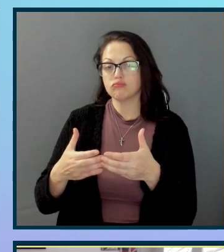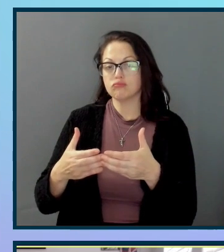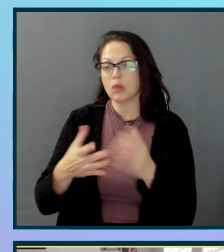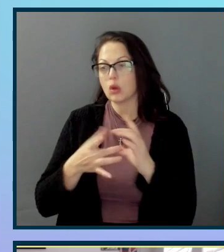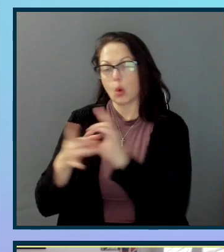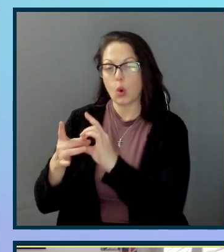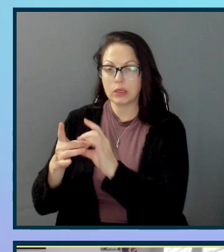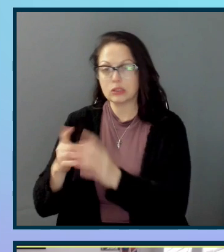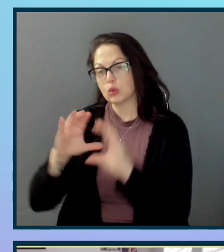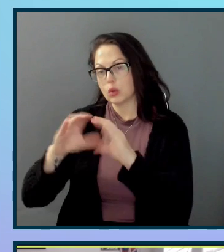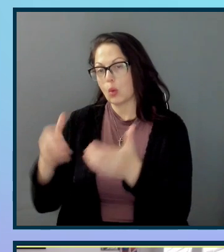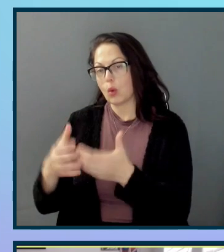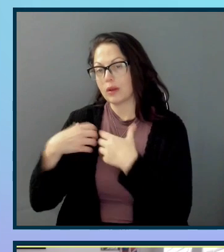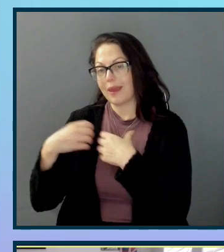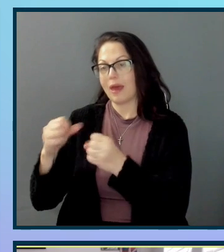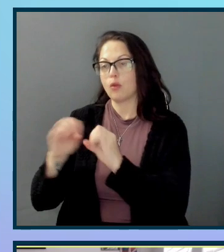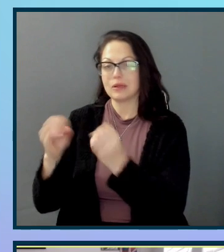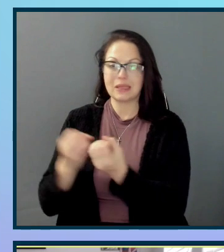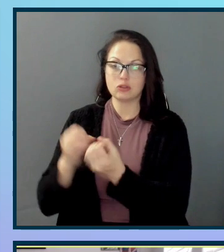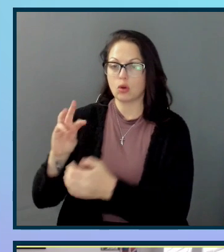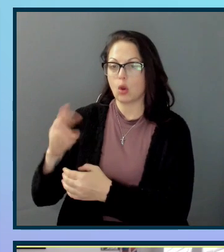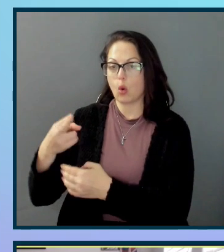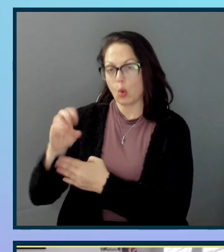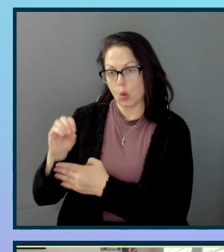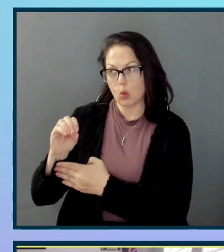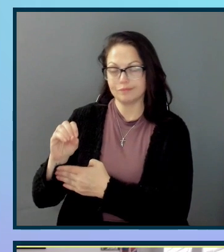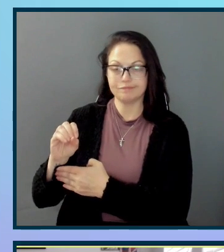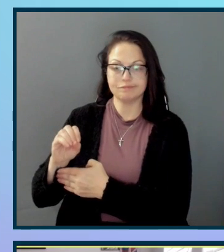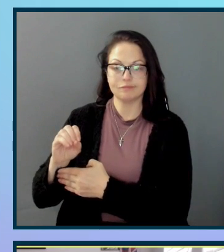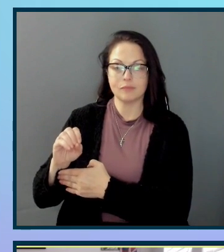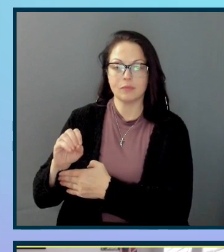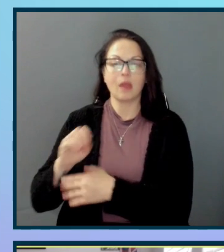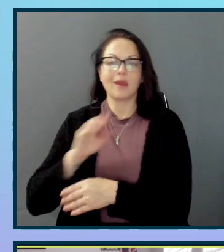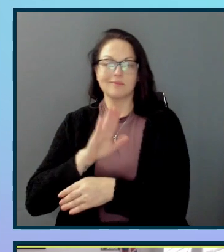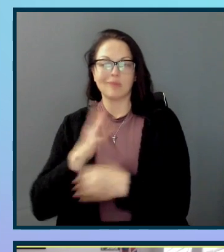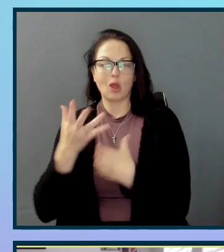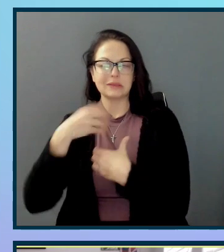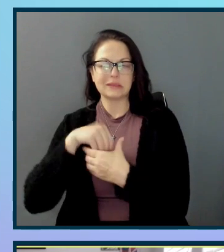in 2021, is autistic. We believe that that number is probably quite higher,